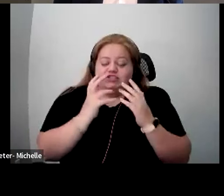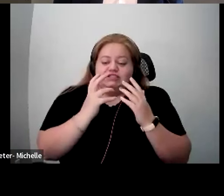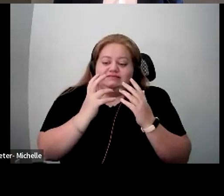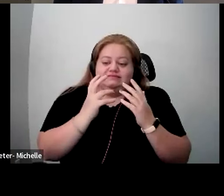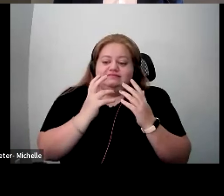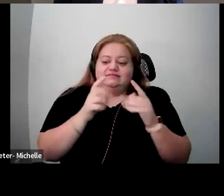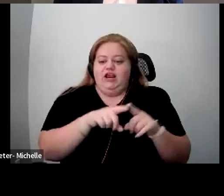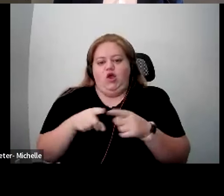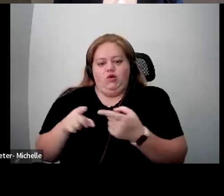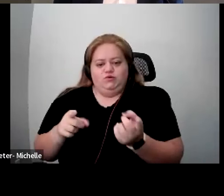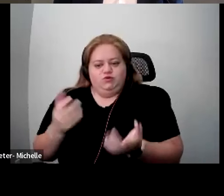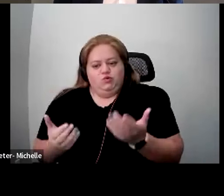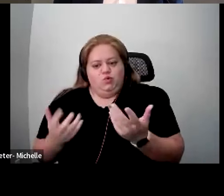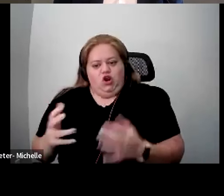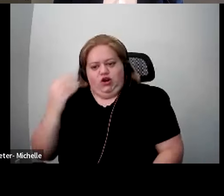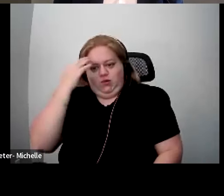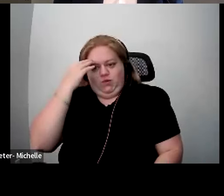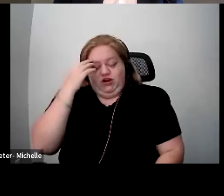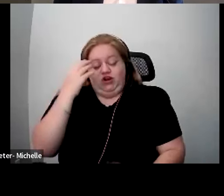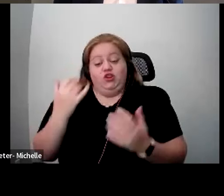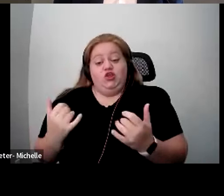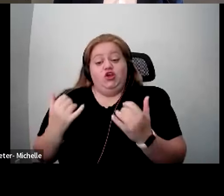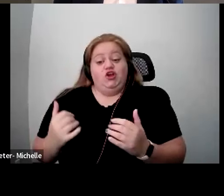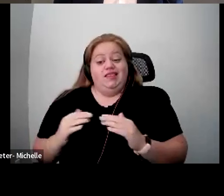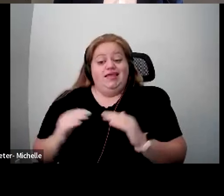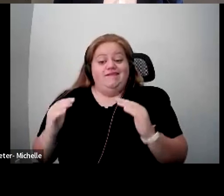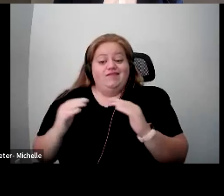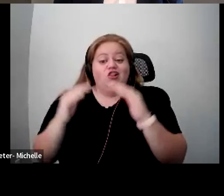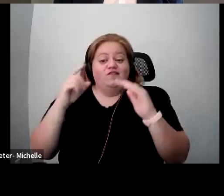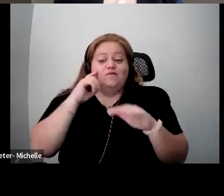is aware that the current level of accessibility with PDF,